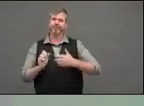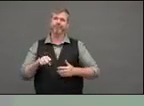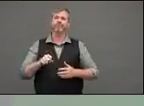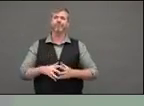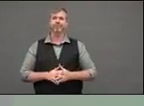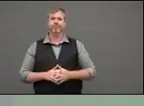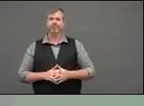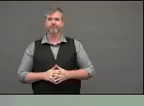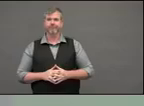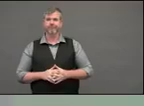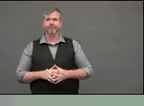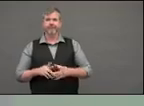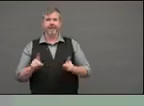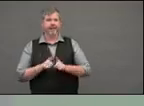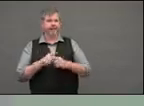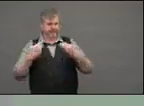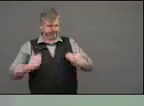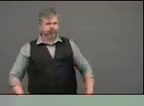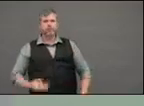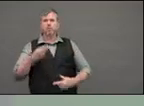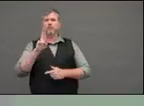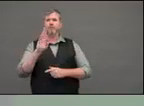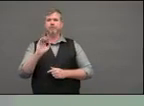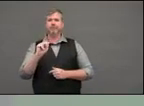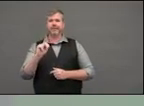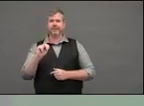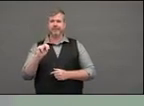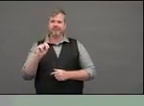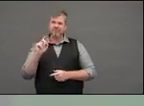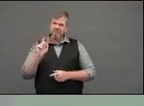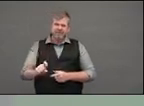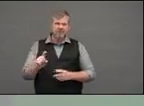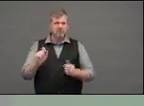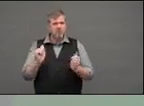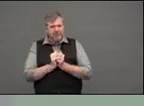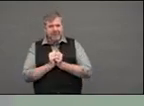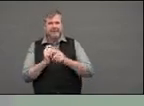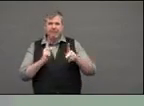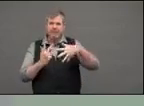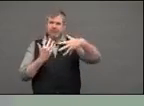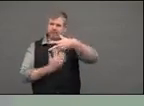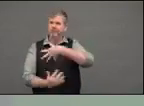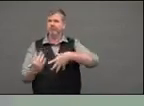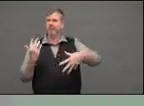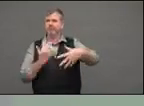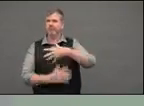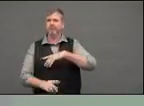we want to socialize and it's very difficult but we have to take those precautions if we are going to go out to the park